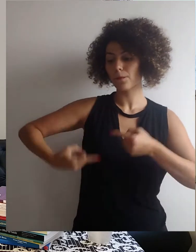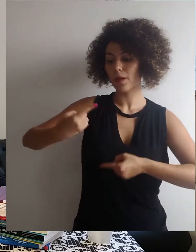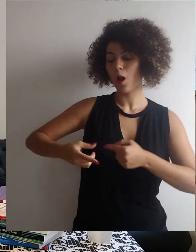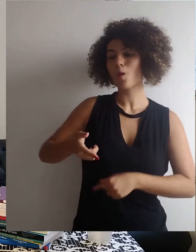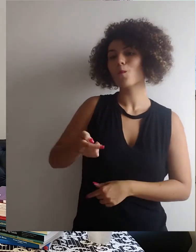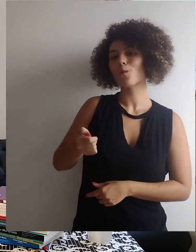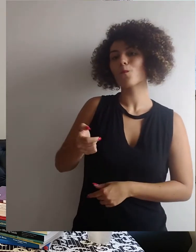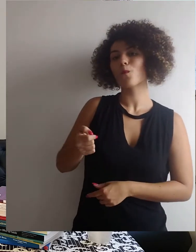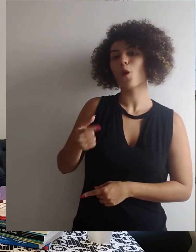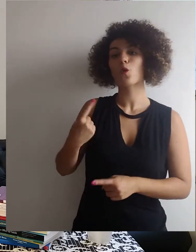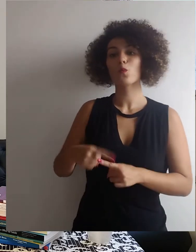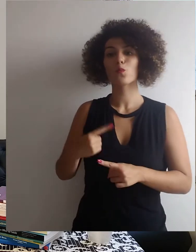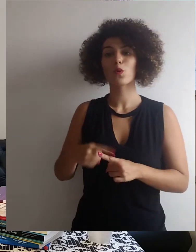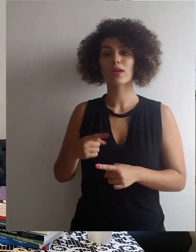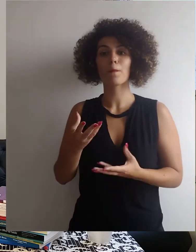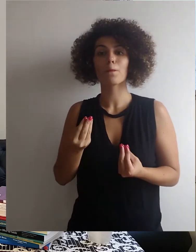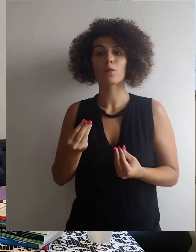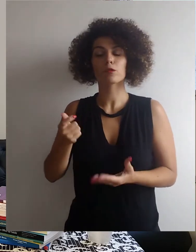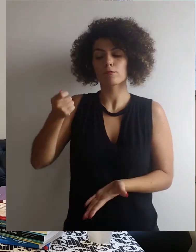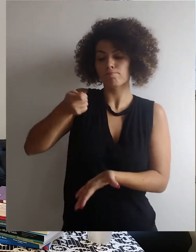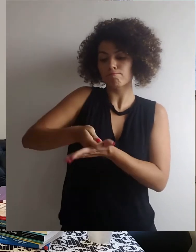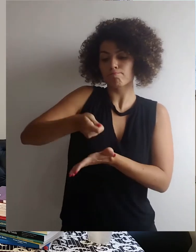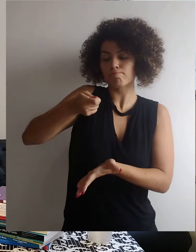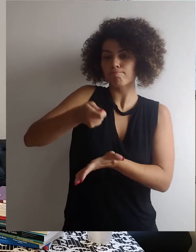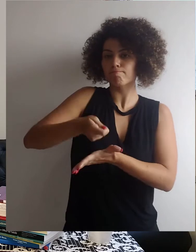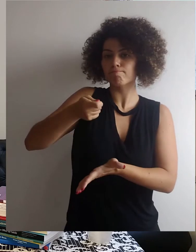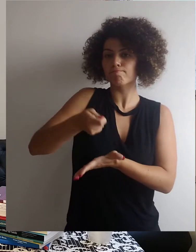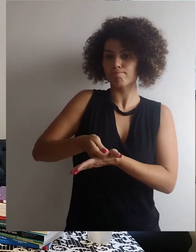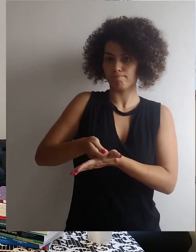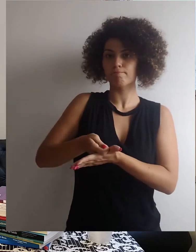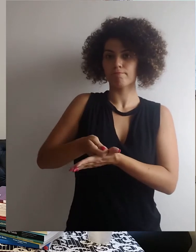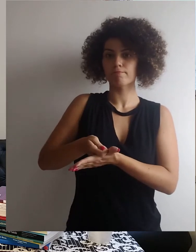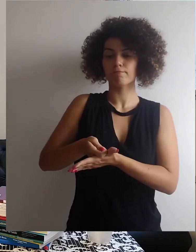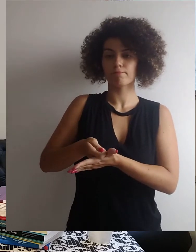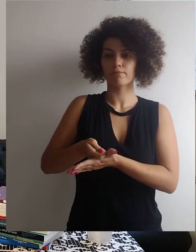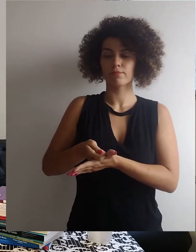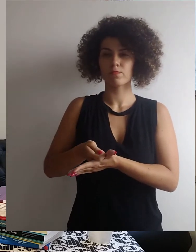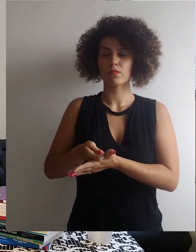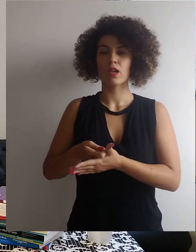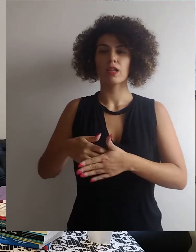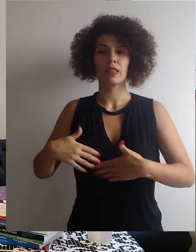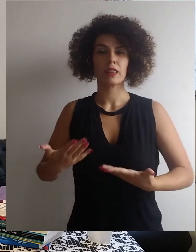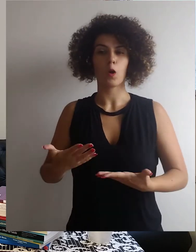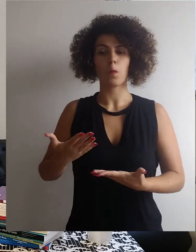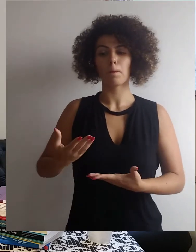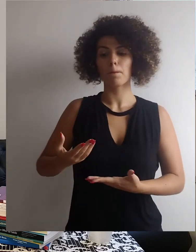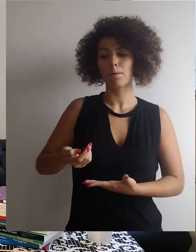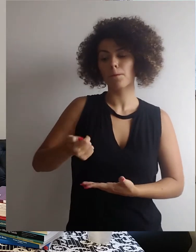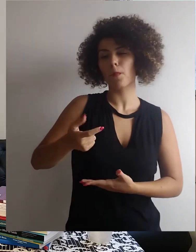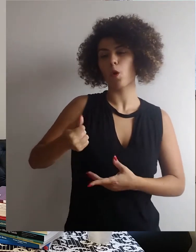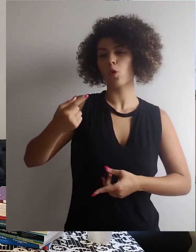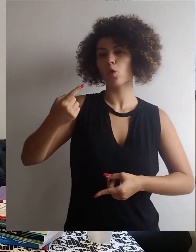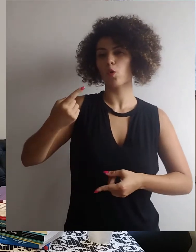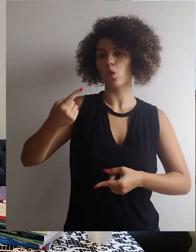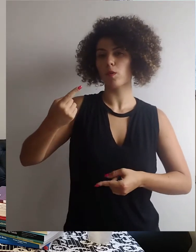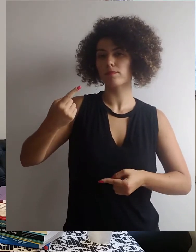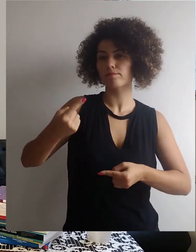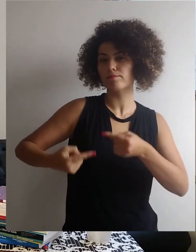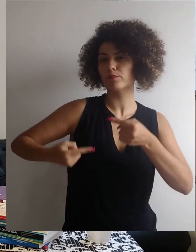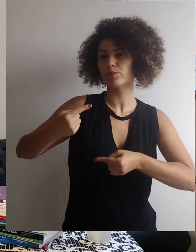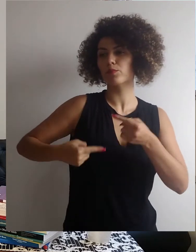lot of authoritarianism and little active participation of people in politics and in the demands of the state. In these